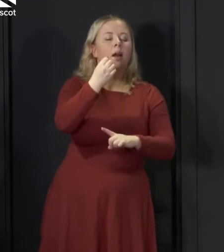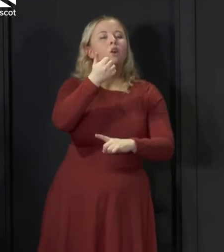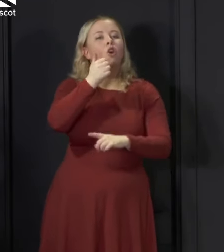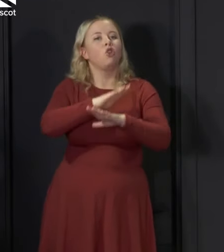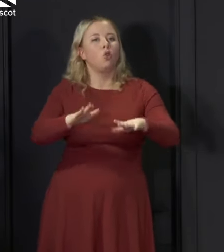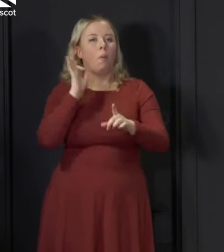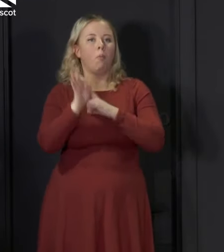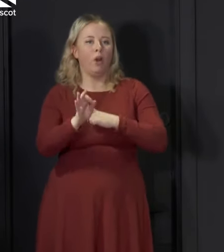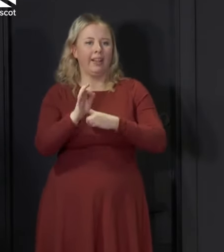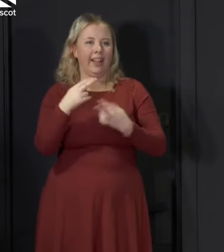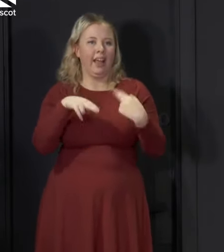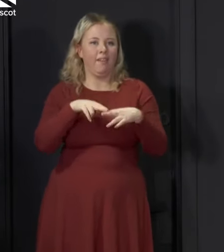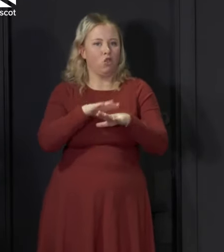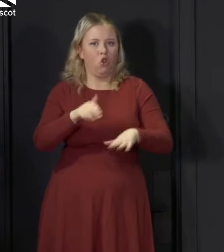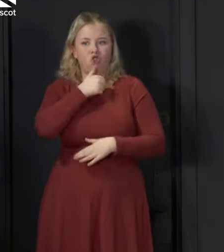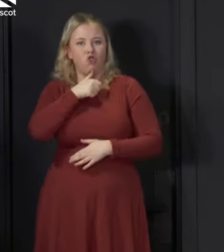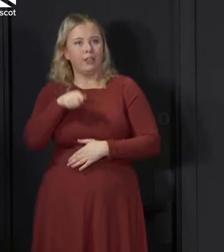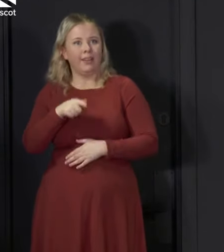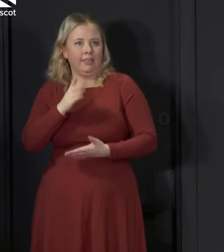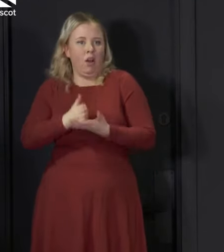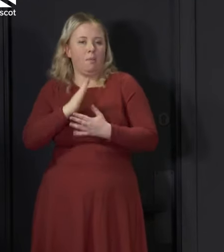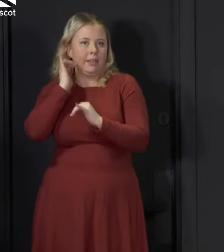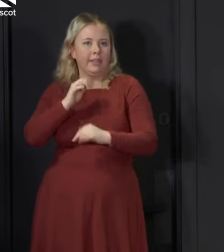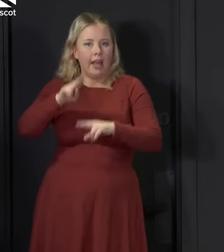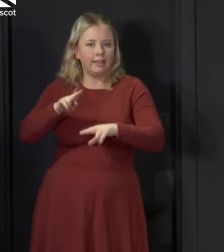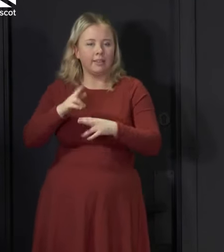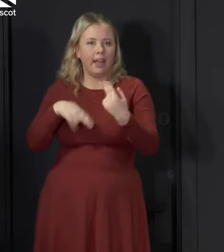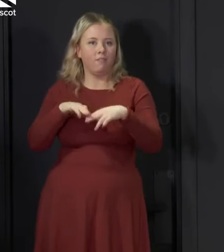so we will also set out the daily, there will always be fluctuations in the daily number